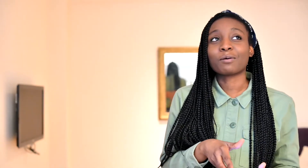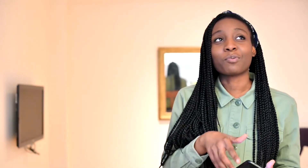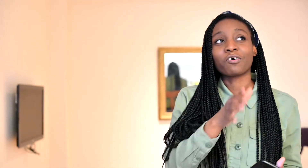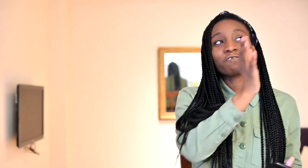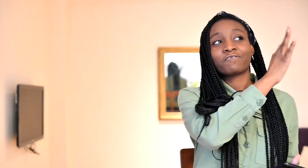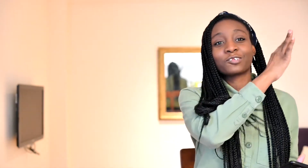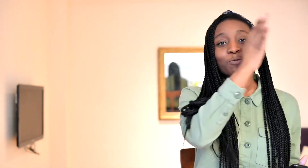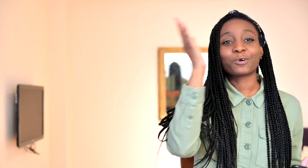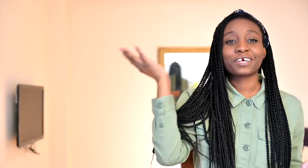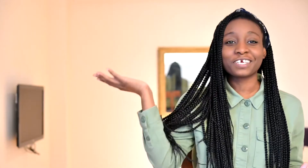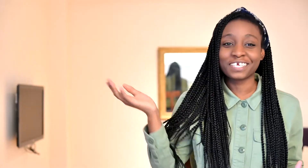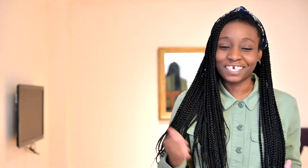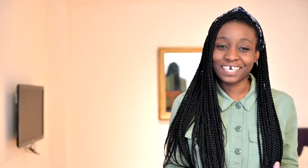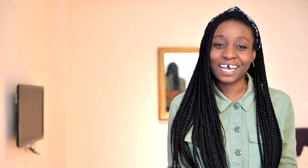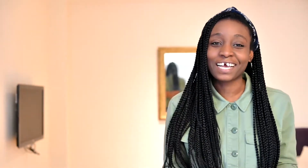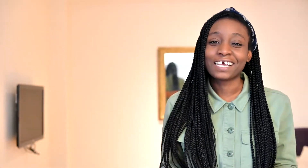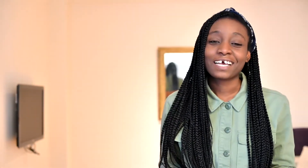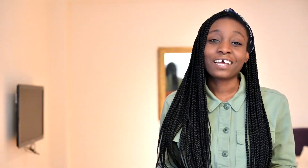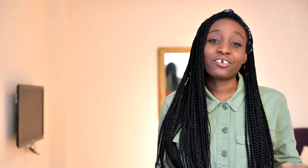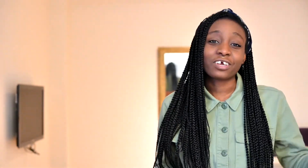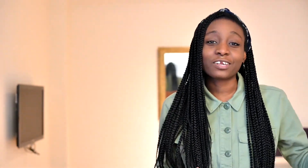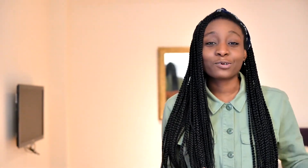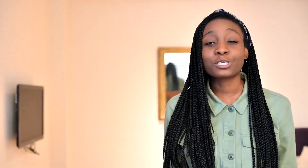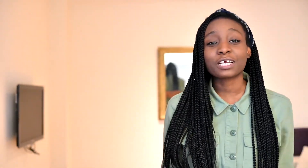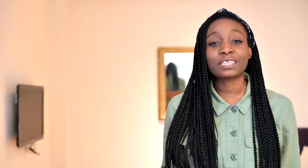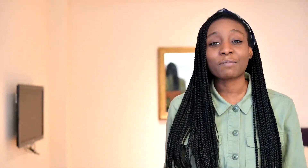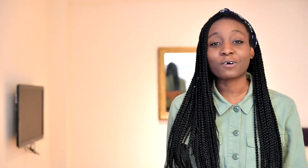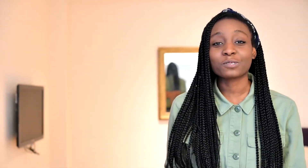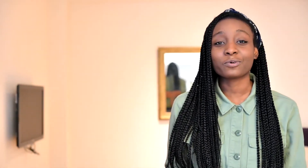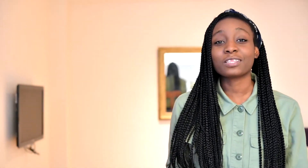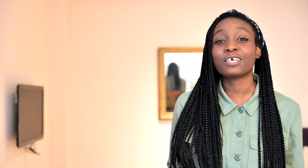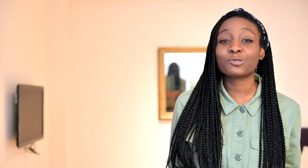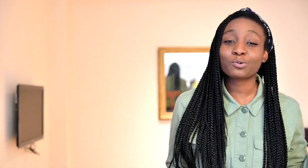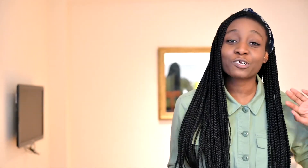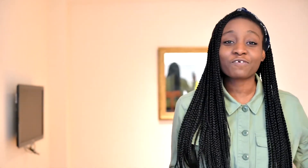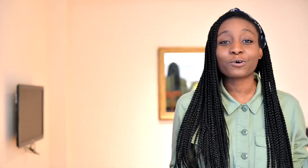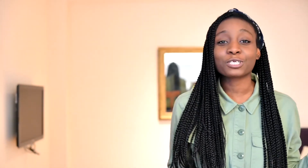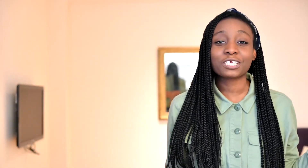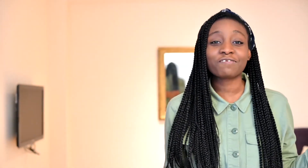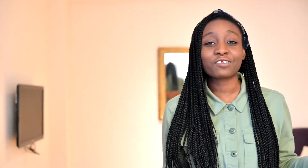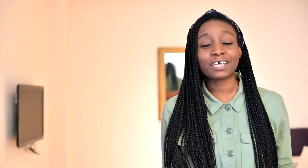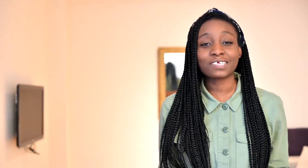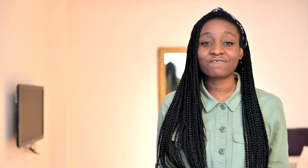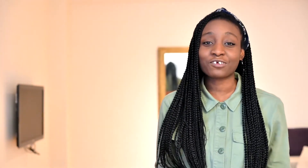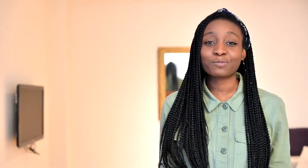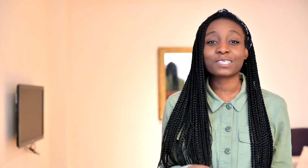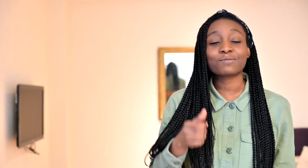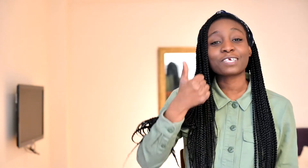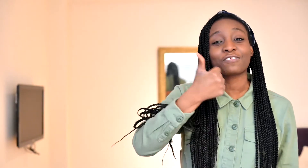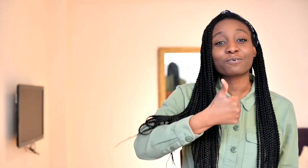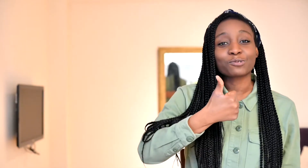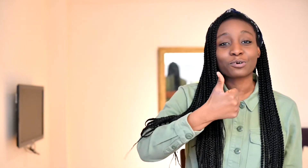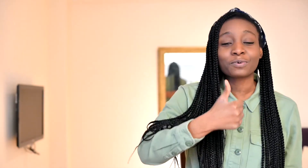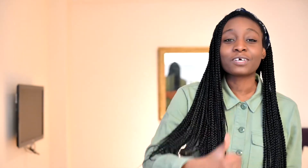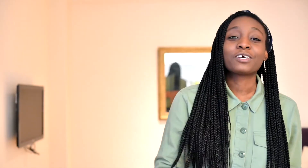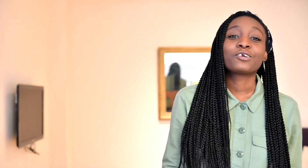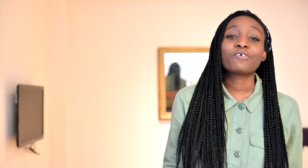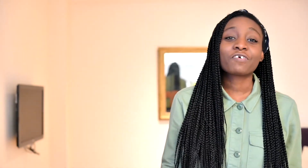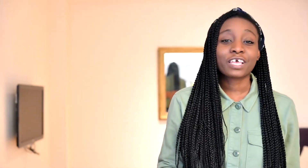above somewhere and you can go check them out. But thank you so much for watching, if you liked this video please give it a thumbs up, don't forget